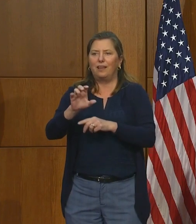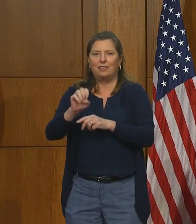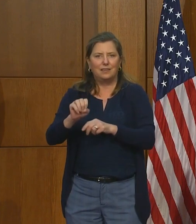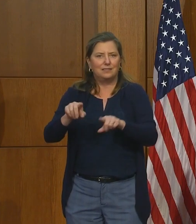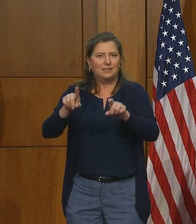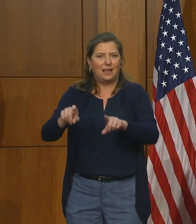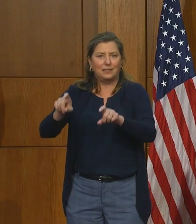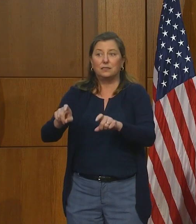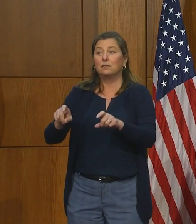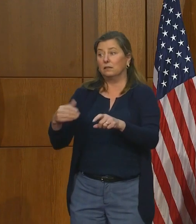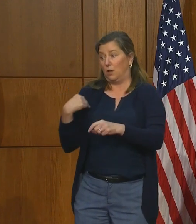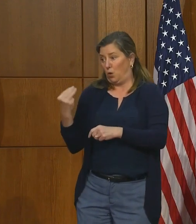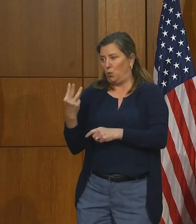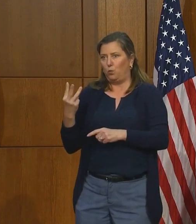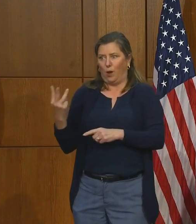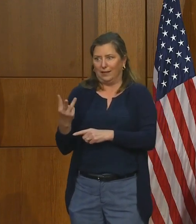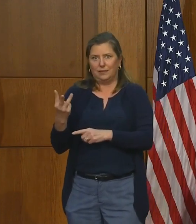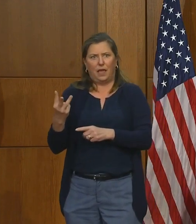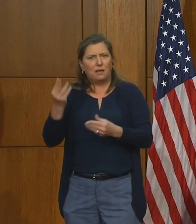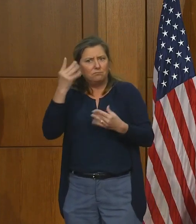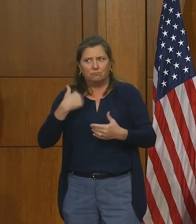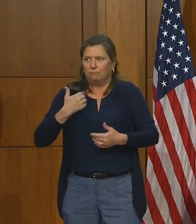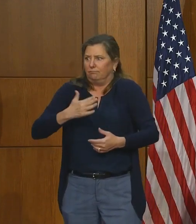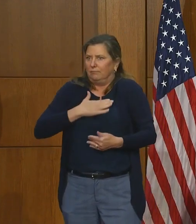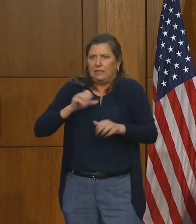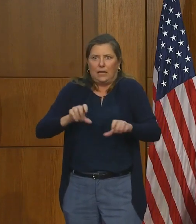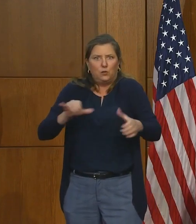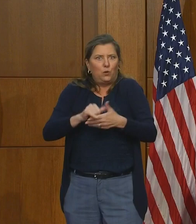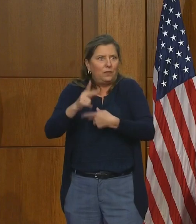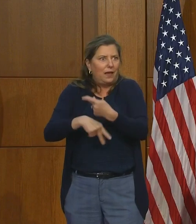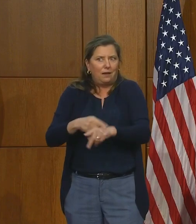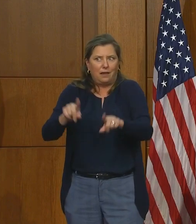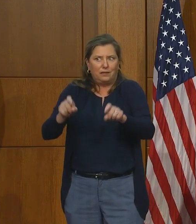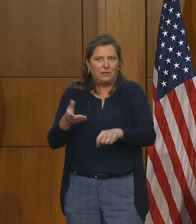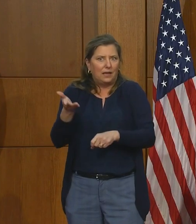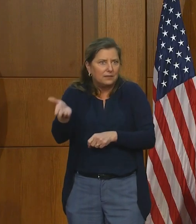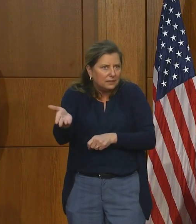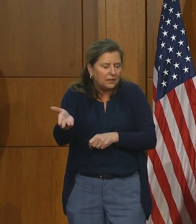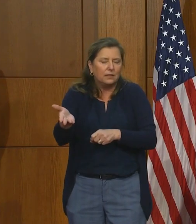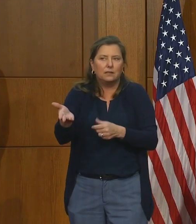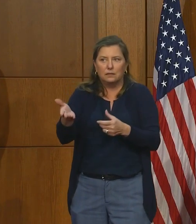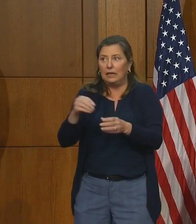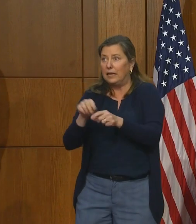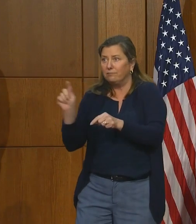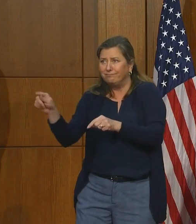PREVALENCE. TESTING AND AS I MENTIONED WEDNESDAY WE ARE SO